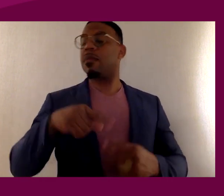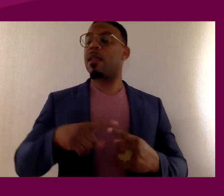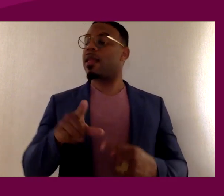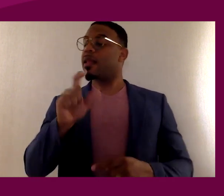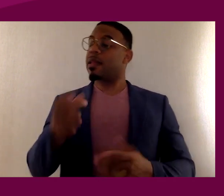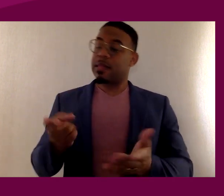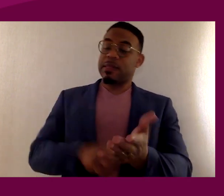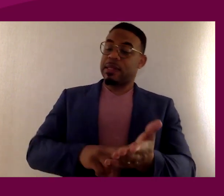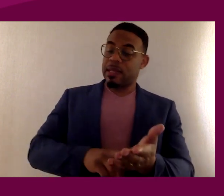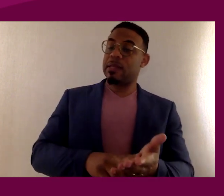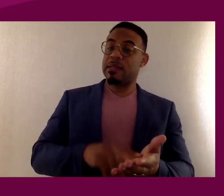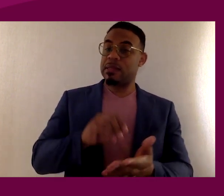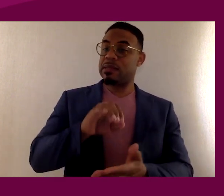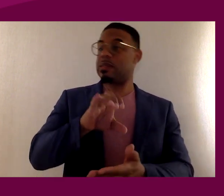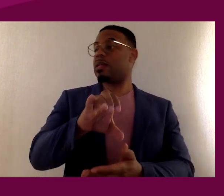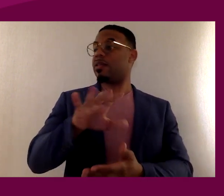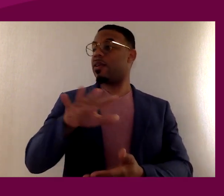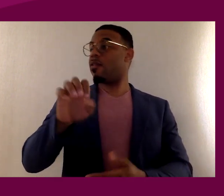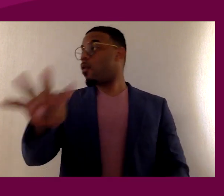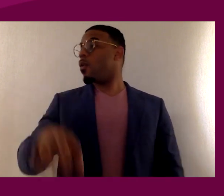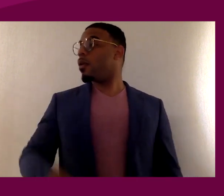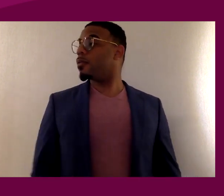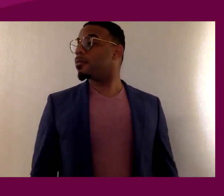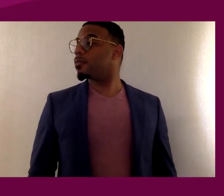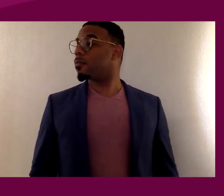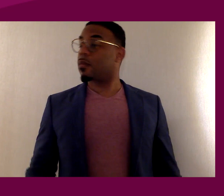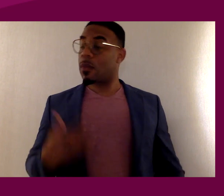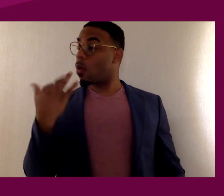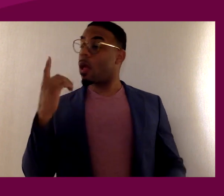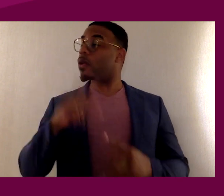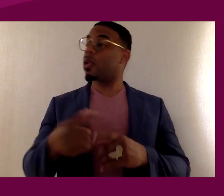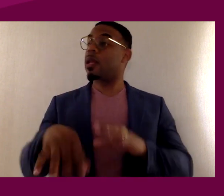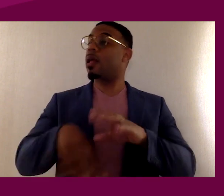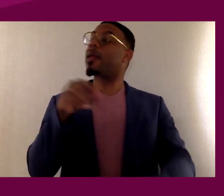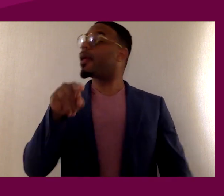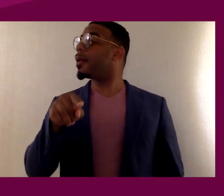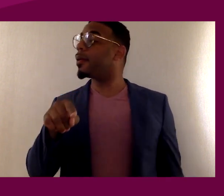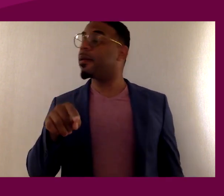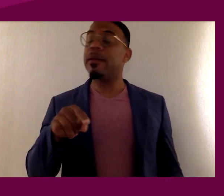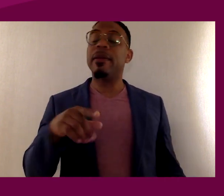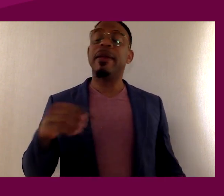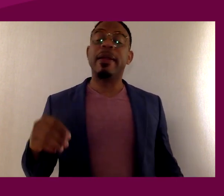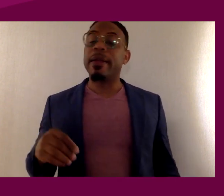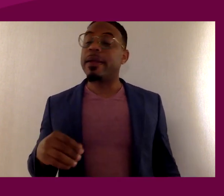and tell him about, he needs to sign the Section 504, and we are going to wait until